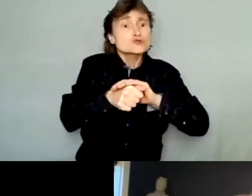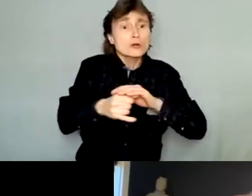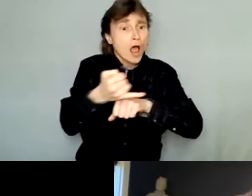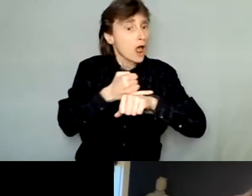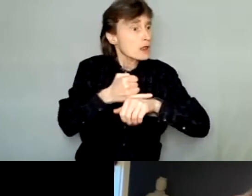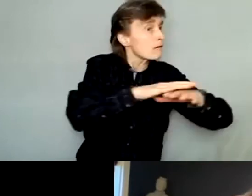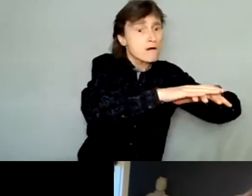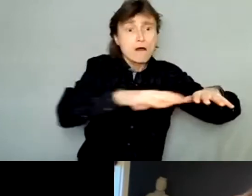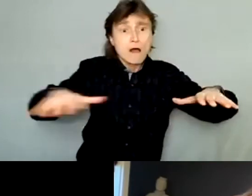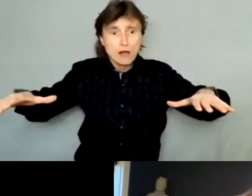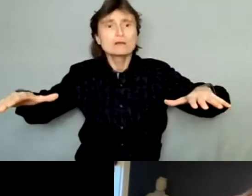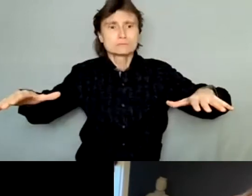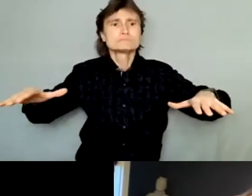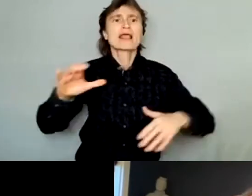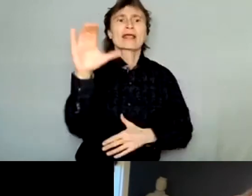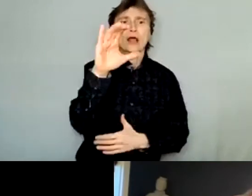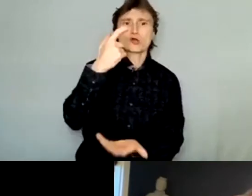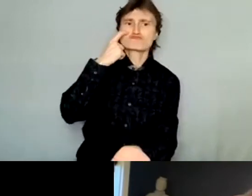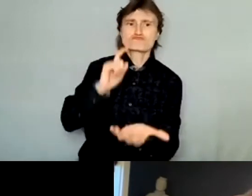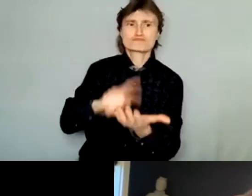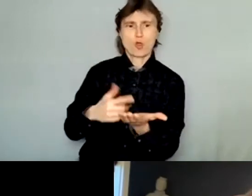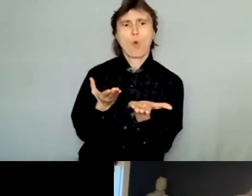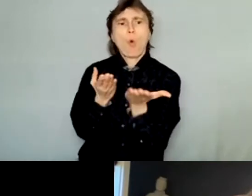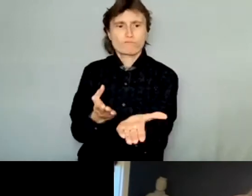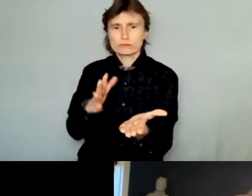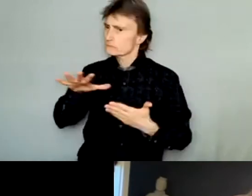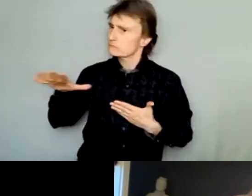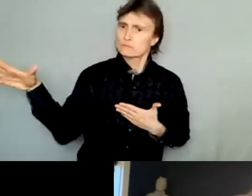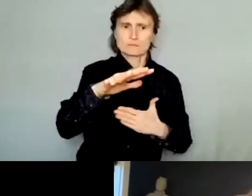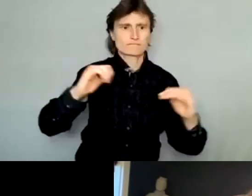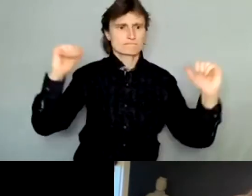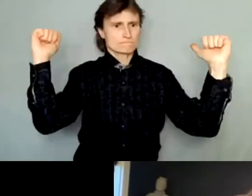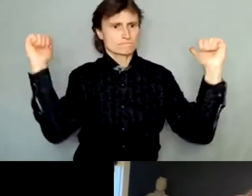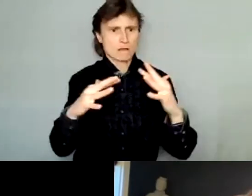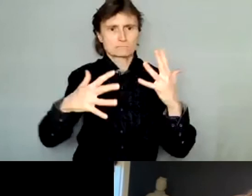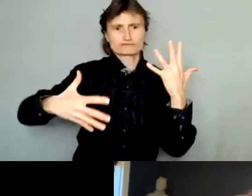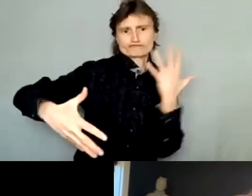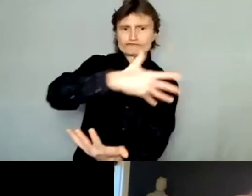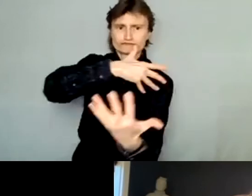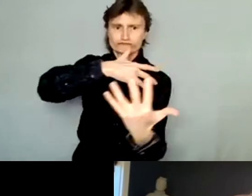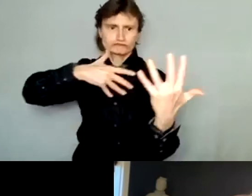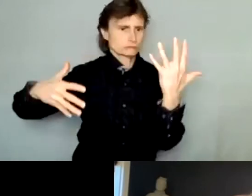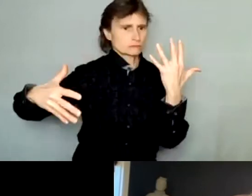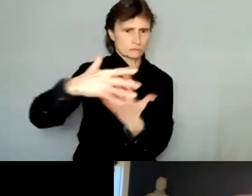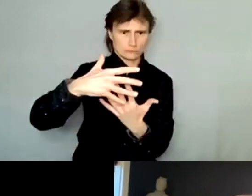And so I just think that's a remarkable thing and hope that all of you might have a chance